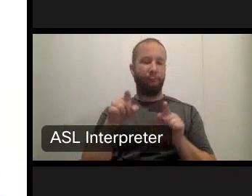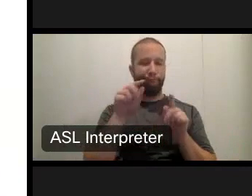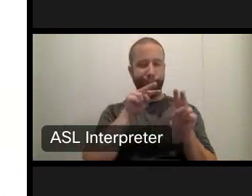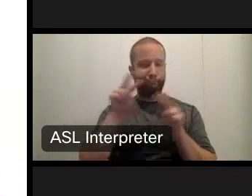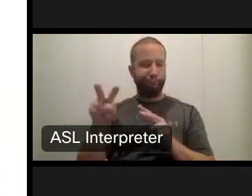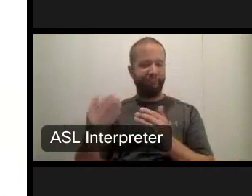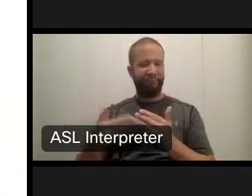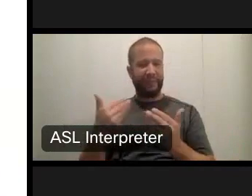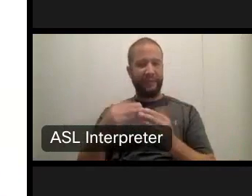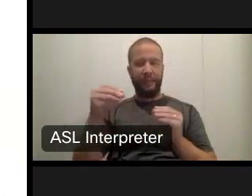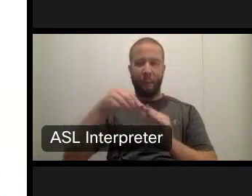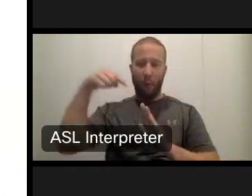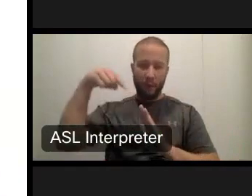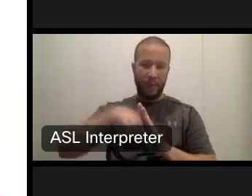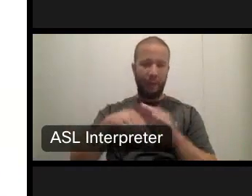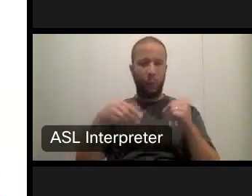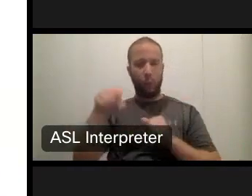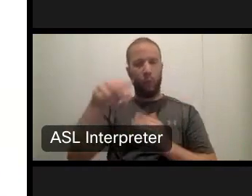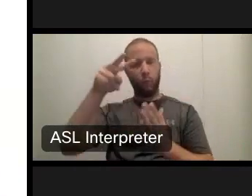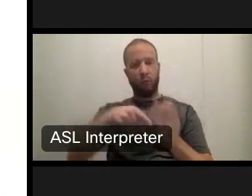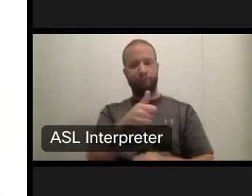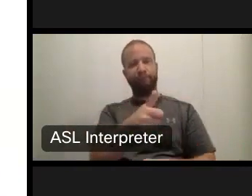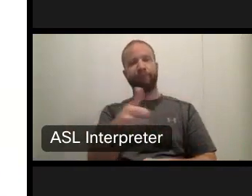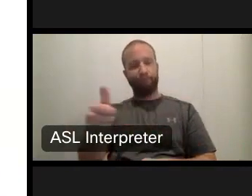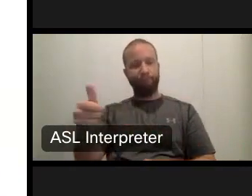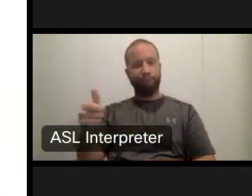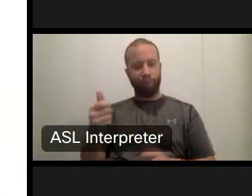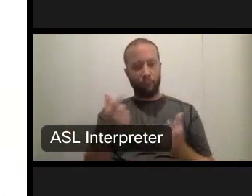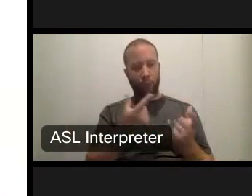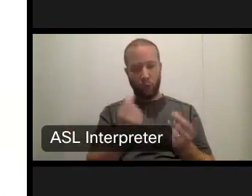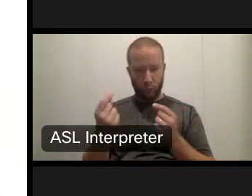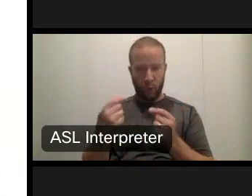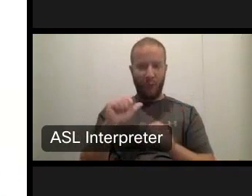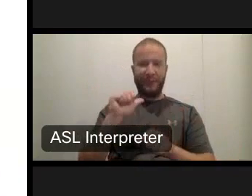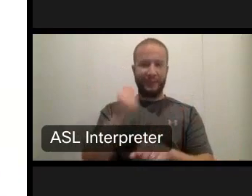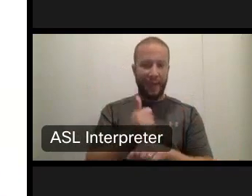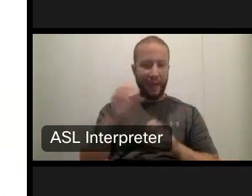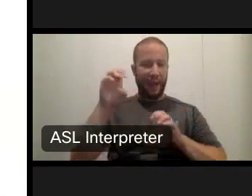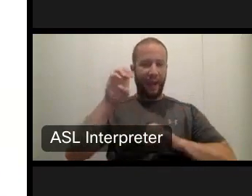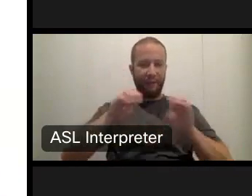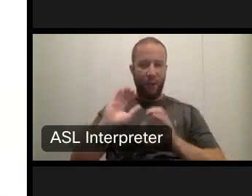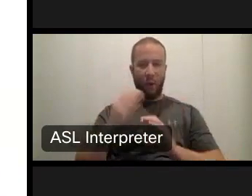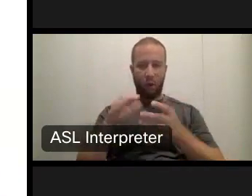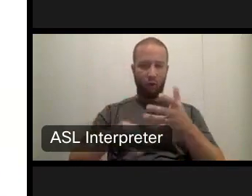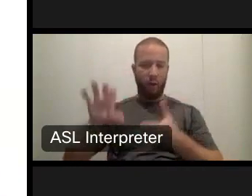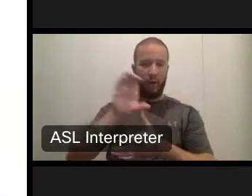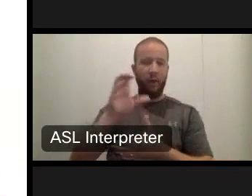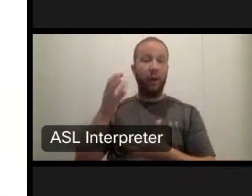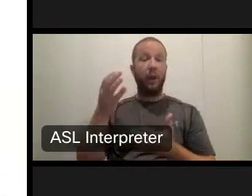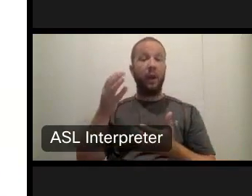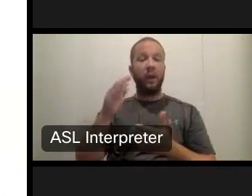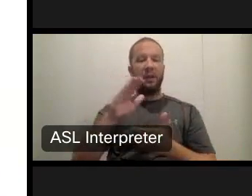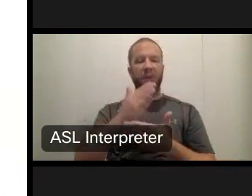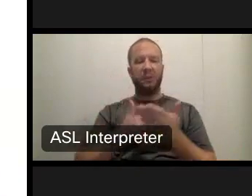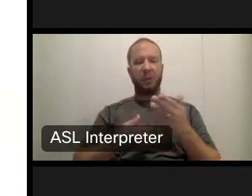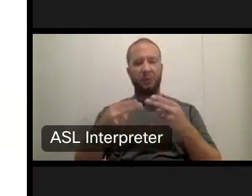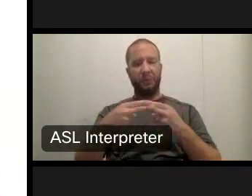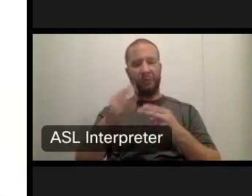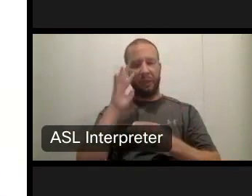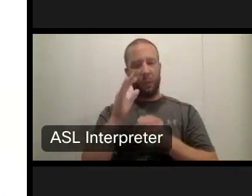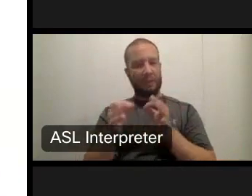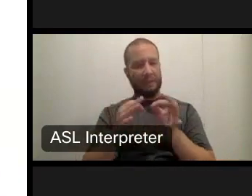um it goes more in depth into everything that was evaluated and out in the next few slides um talk a